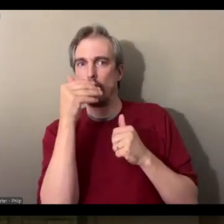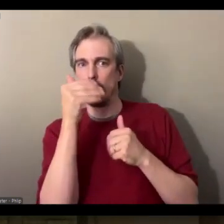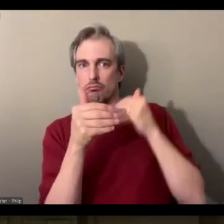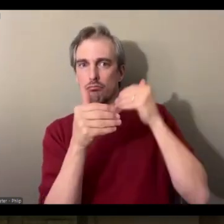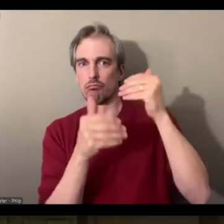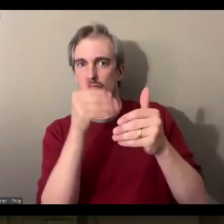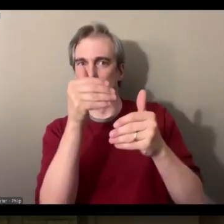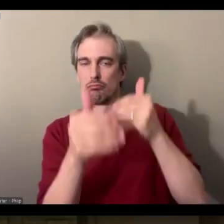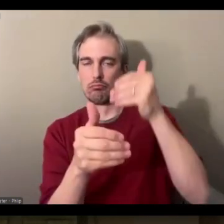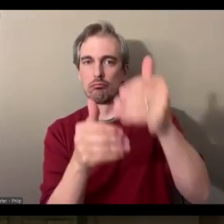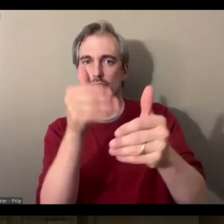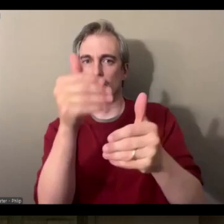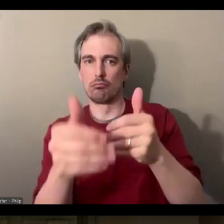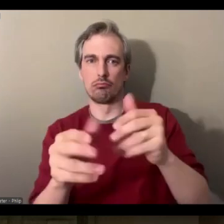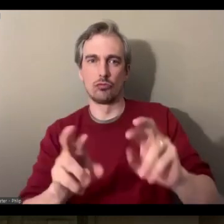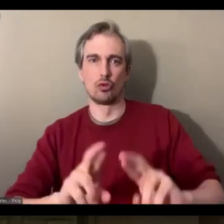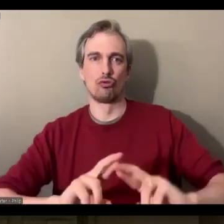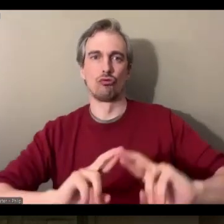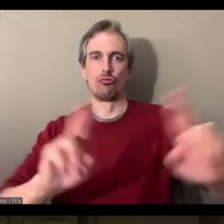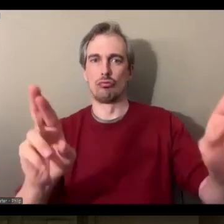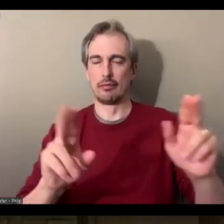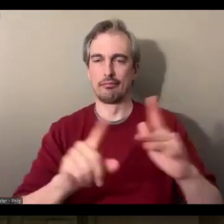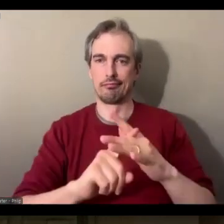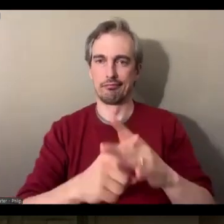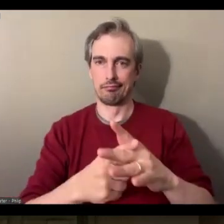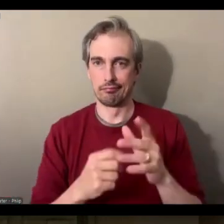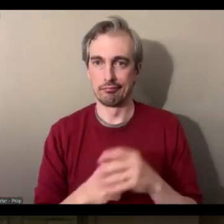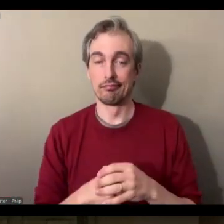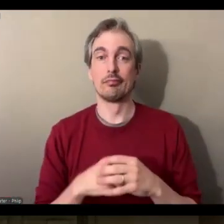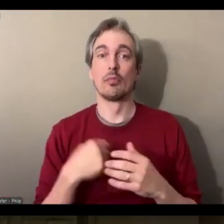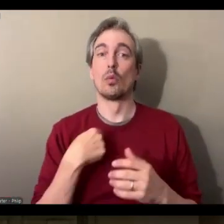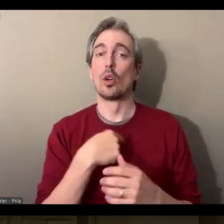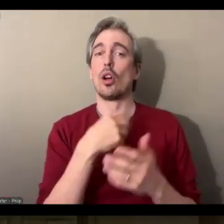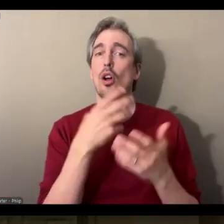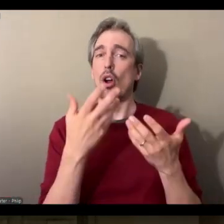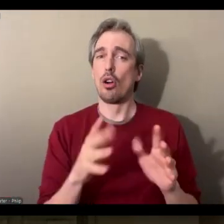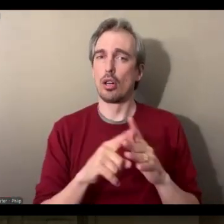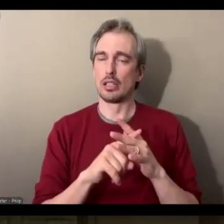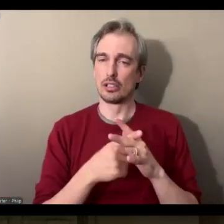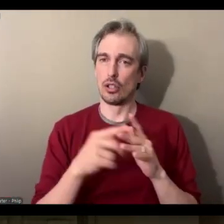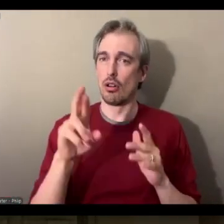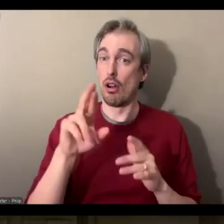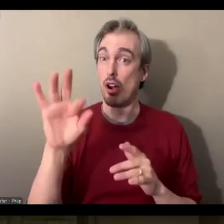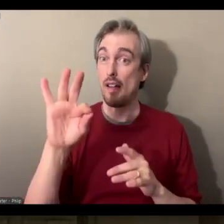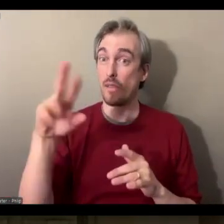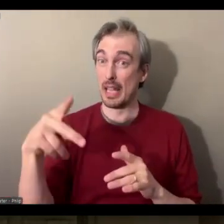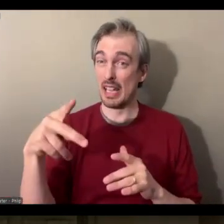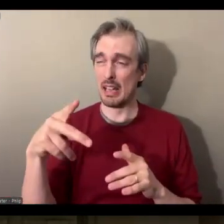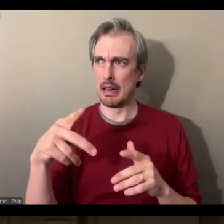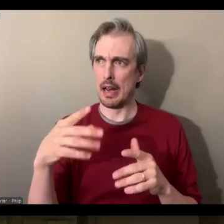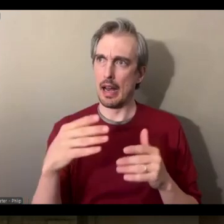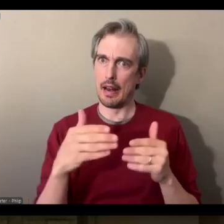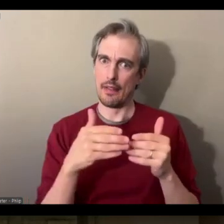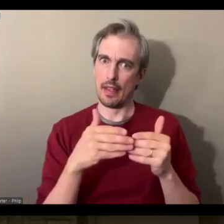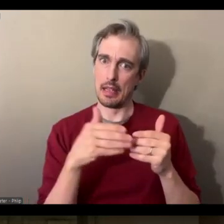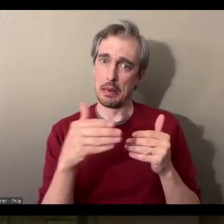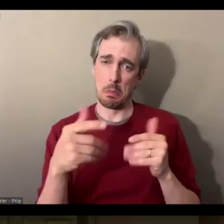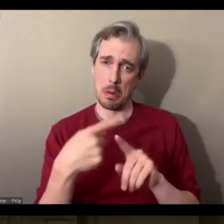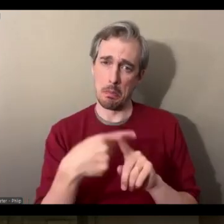And relatively quickly, come late October, we decided we were going with an upstart company